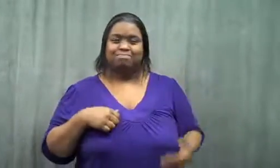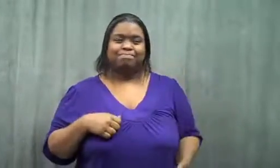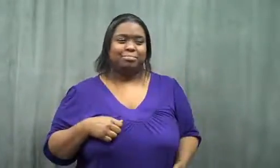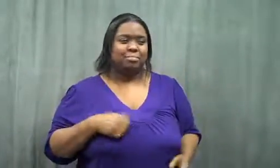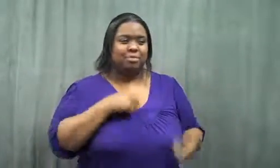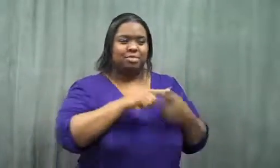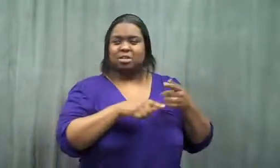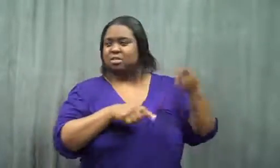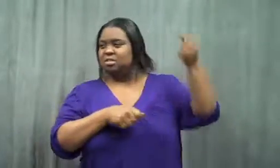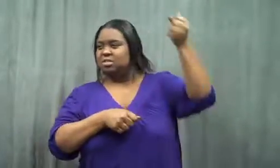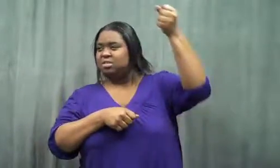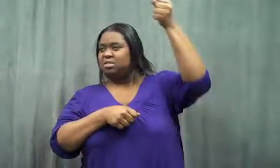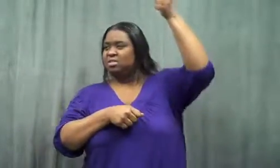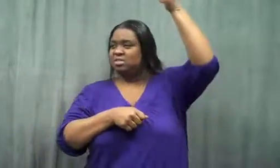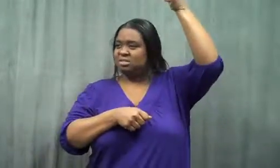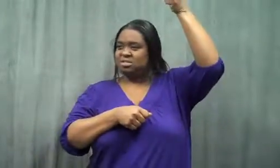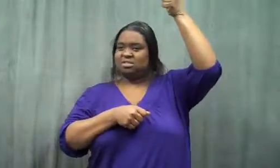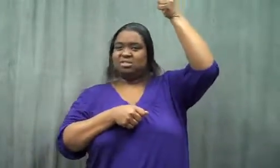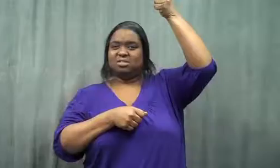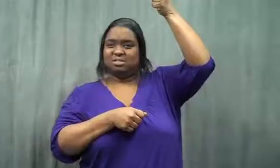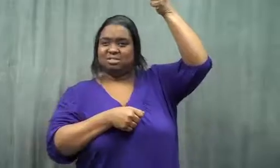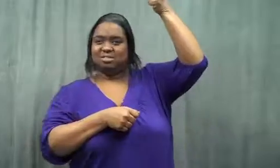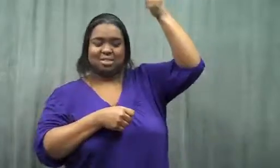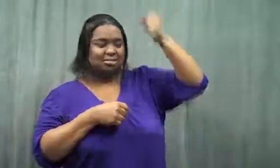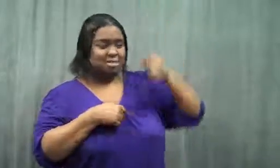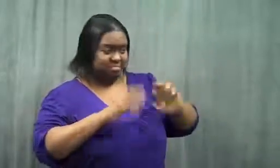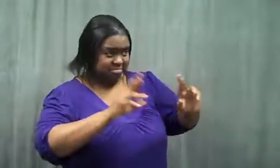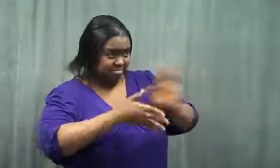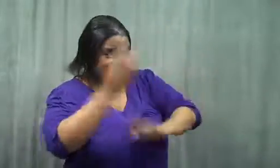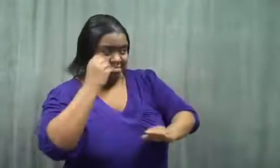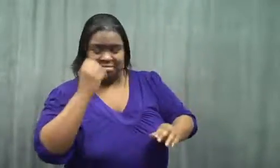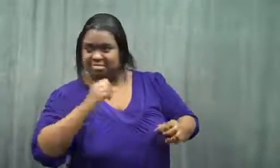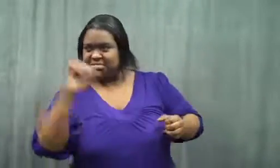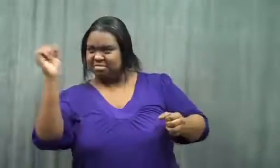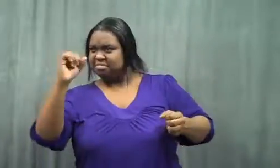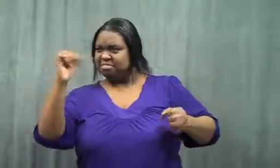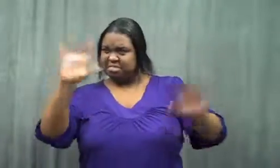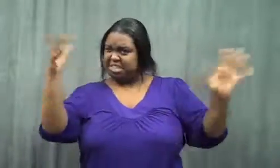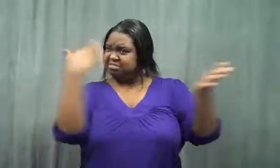She's still swaying. I said, "Ready to go?" She said, "Sure, we're home now."